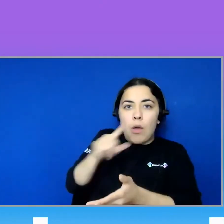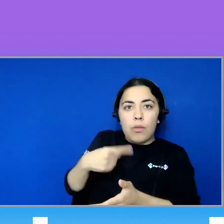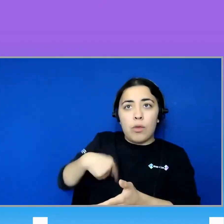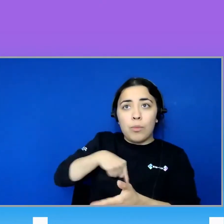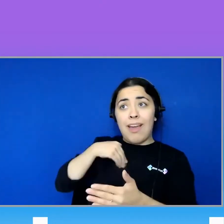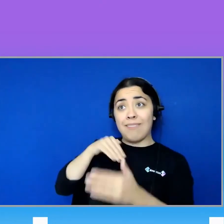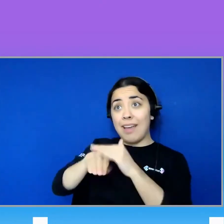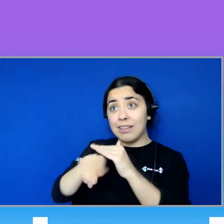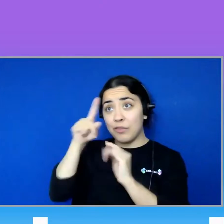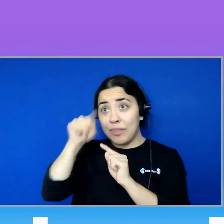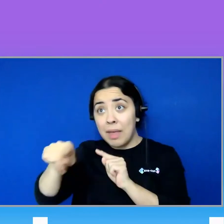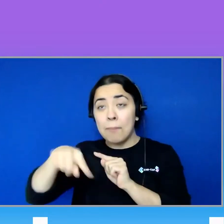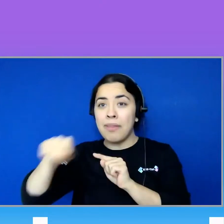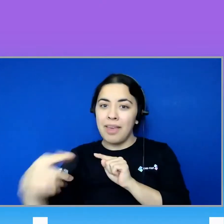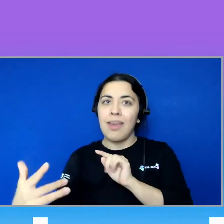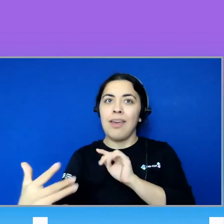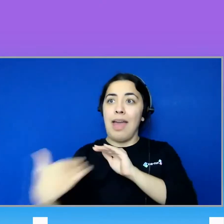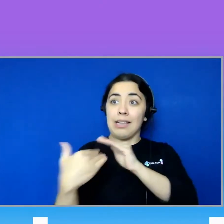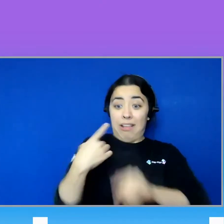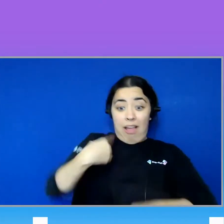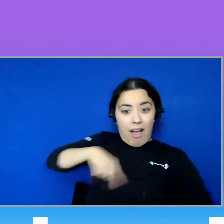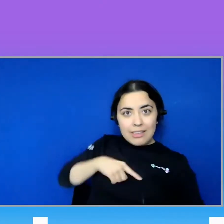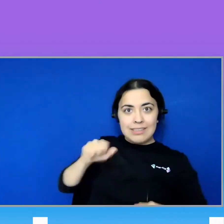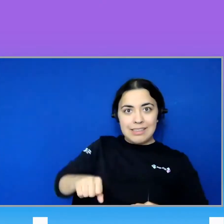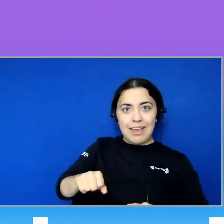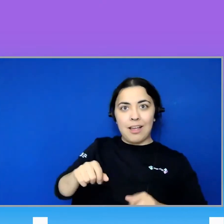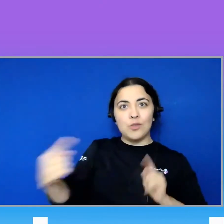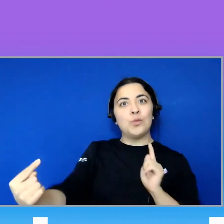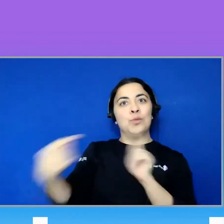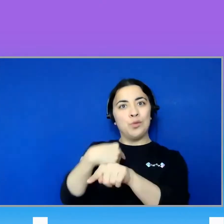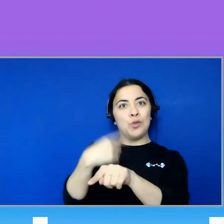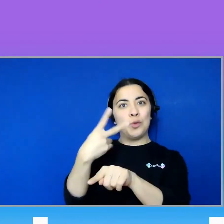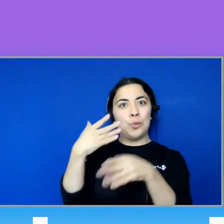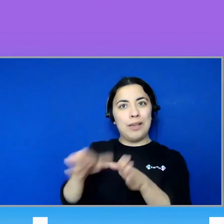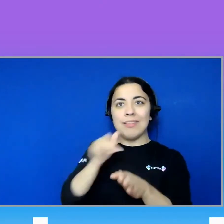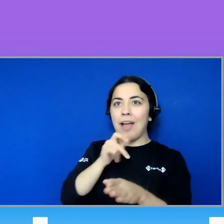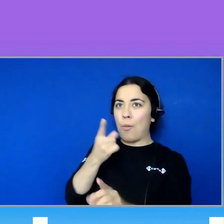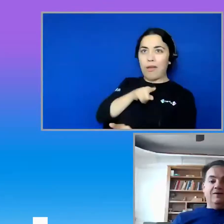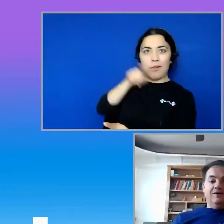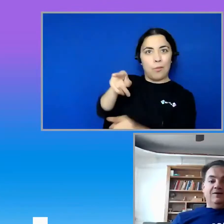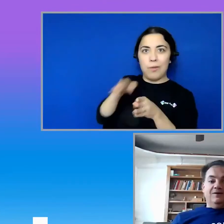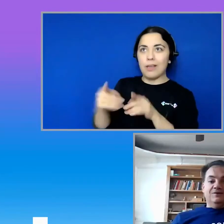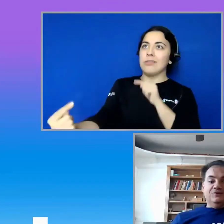having access to the rest of the